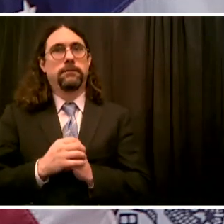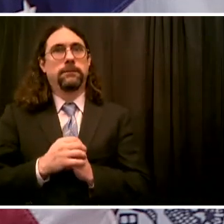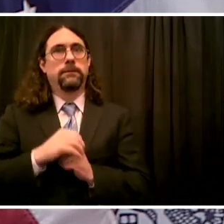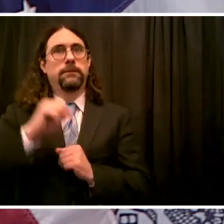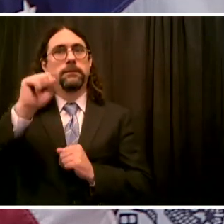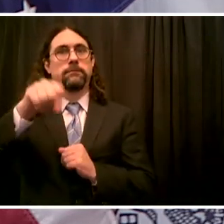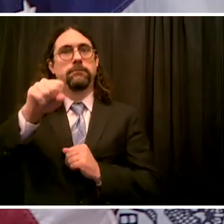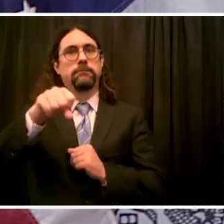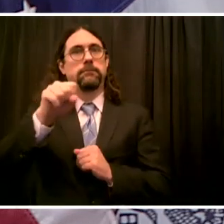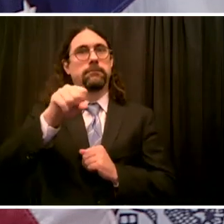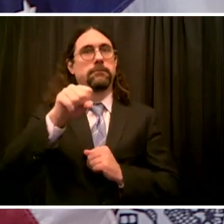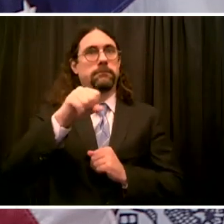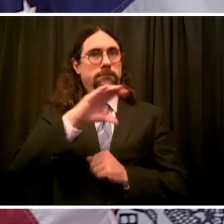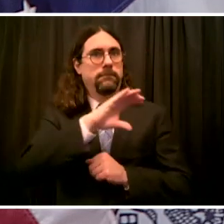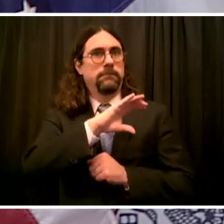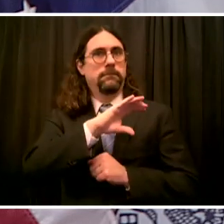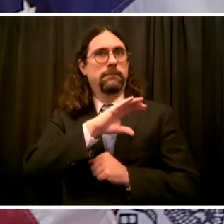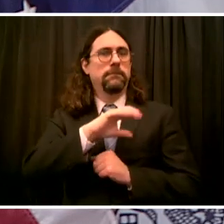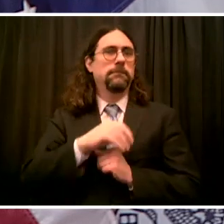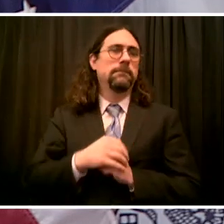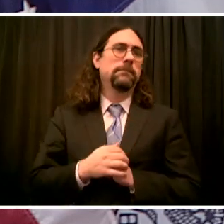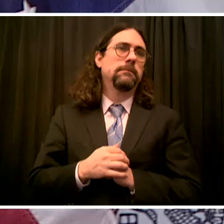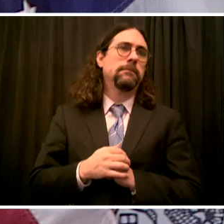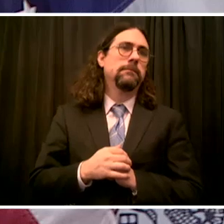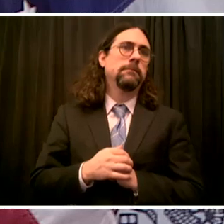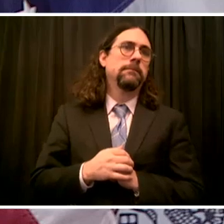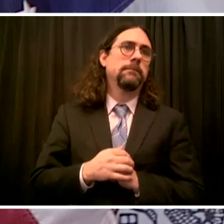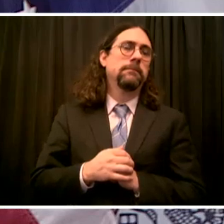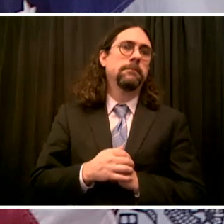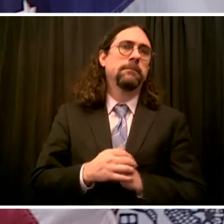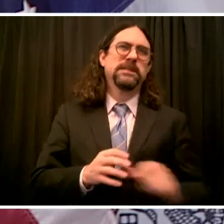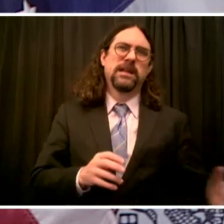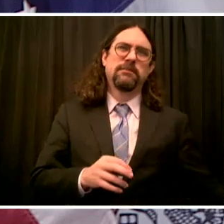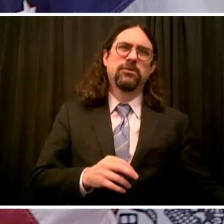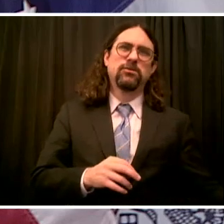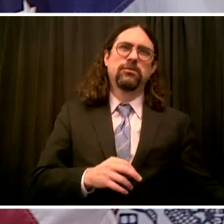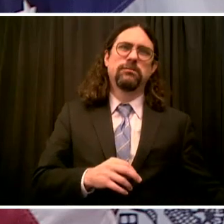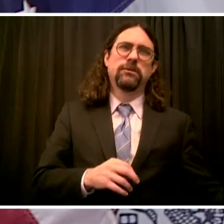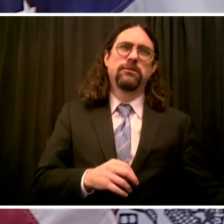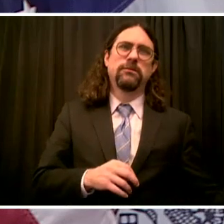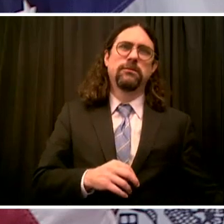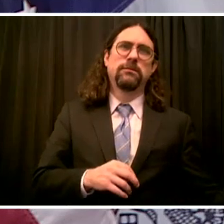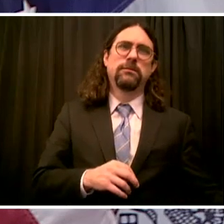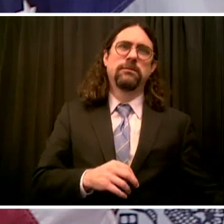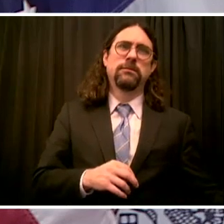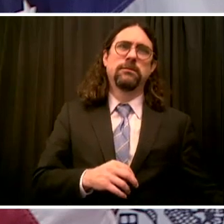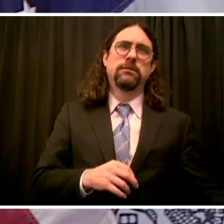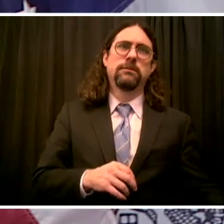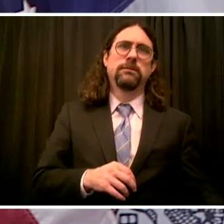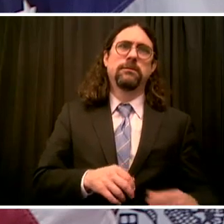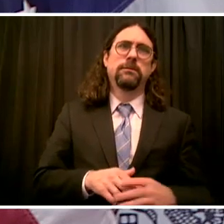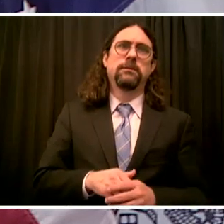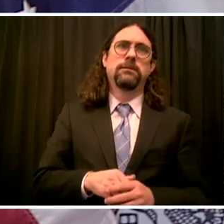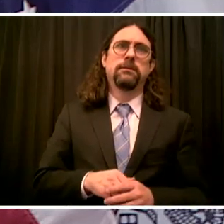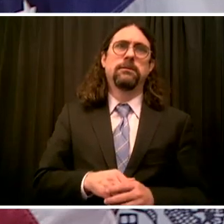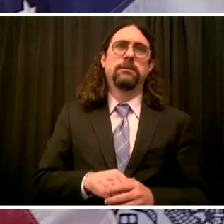IN POLICING. AND IT SPEAKS TO NEIGHBORHOOD POLICING, IT SPEAKS TO